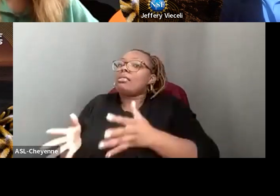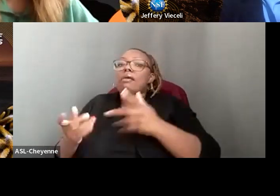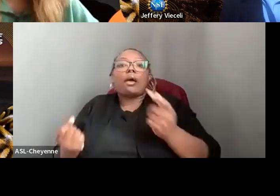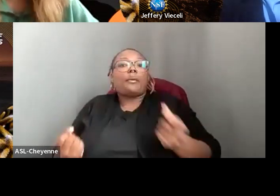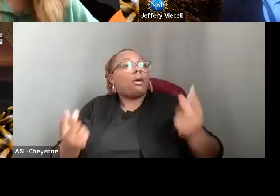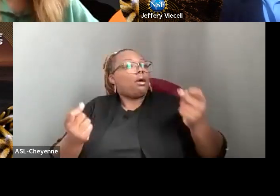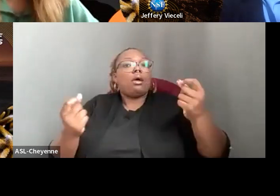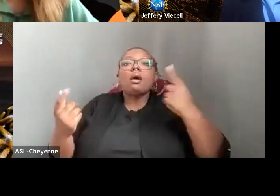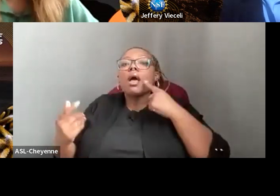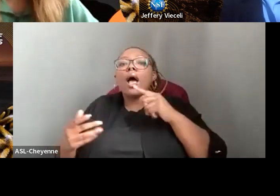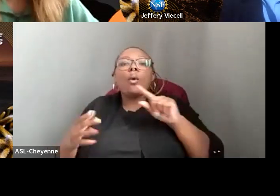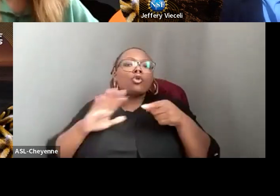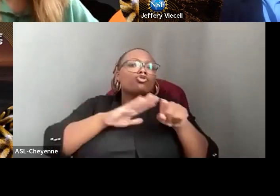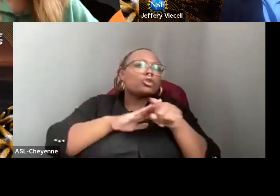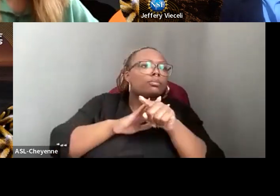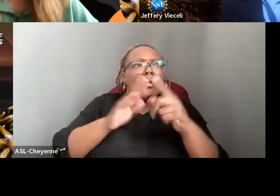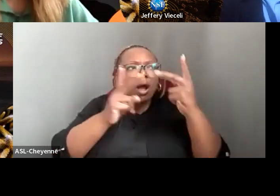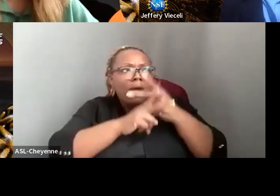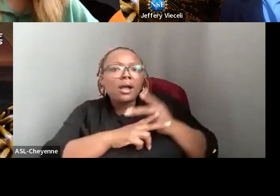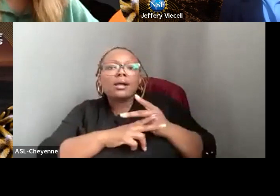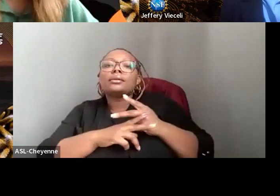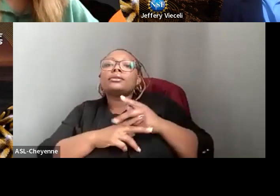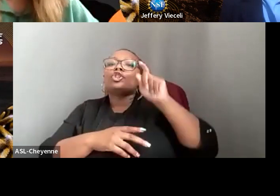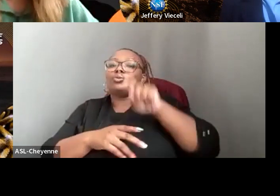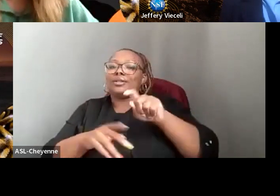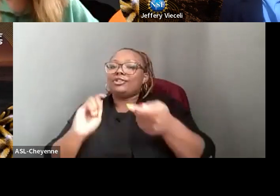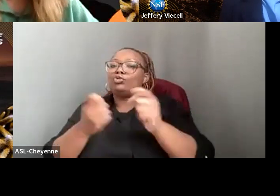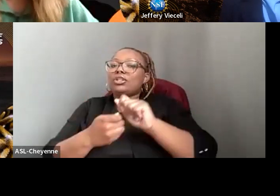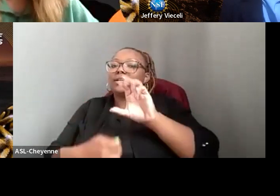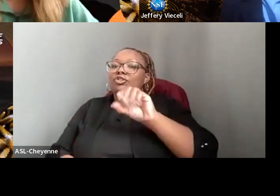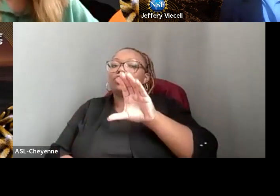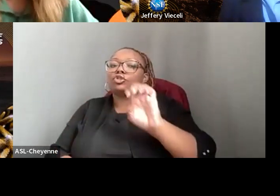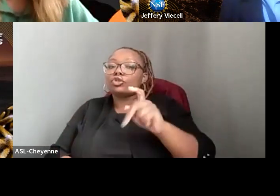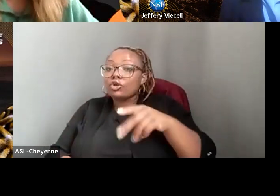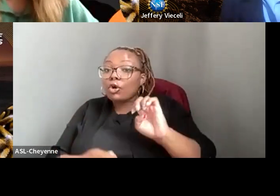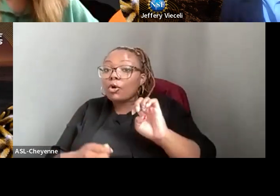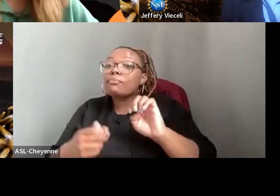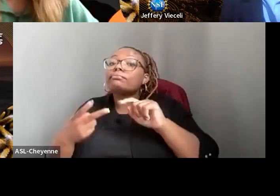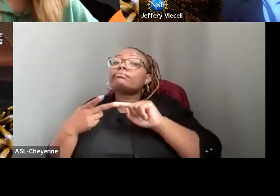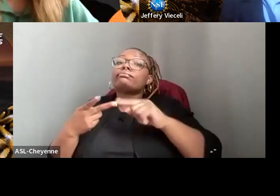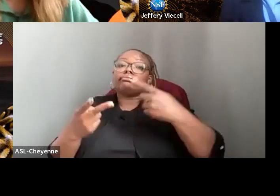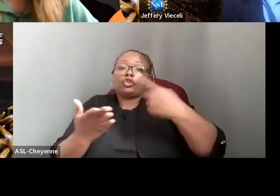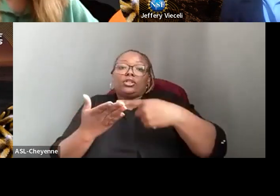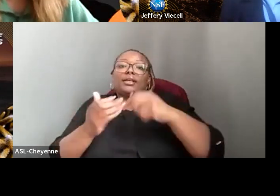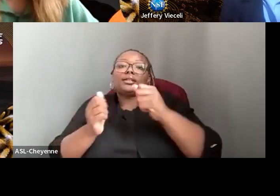I want to explore this." You would either need a change of scope or you would need to discuss with your program officer.